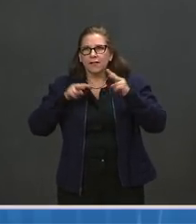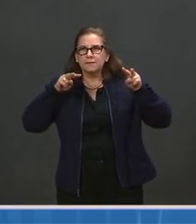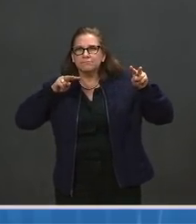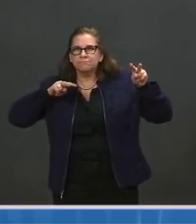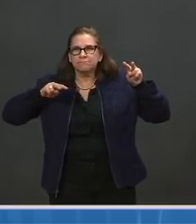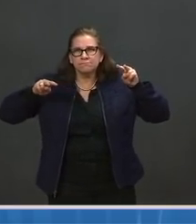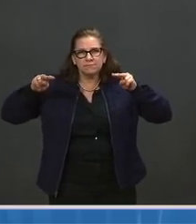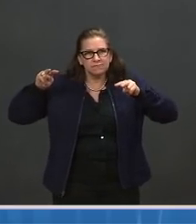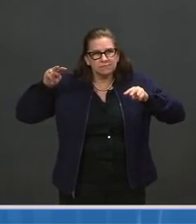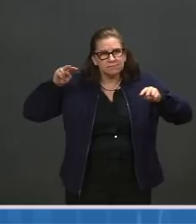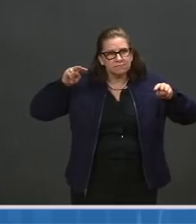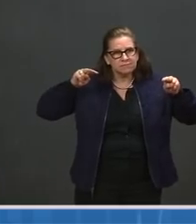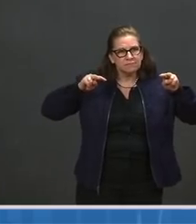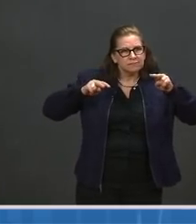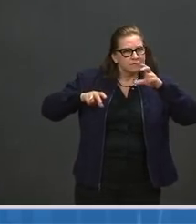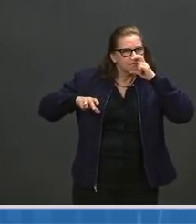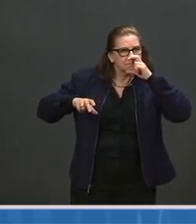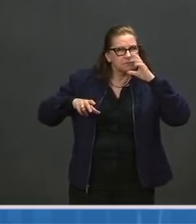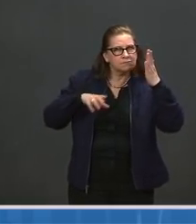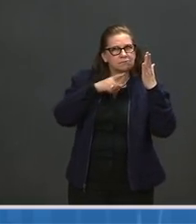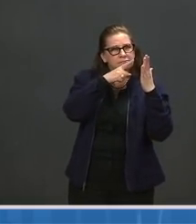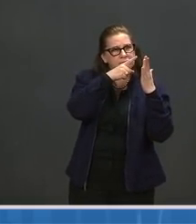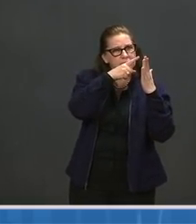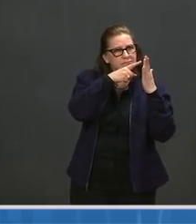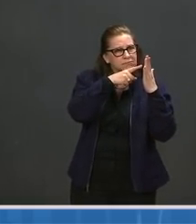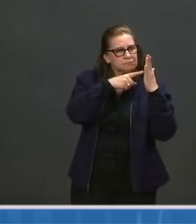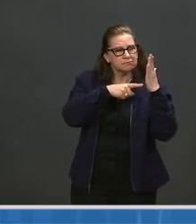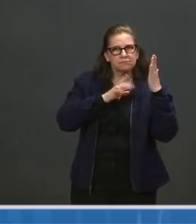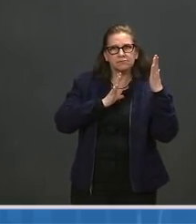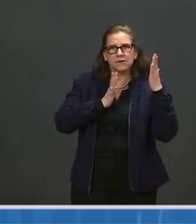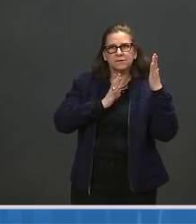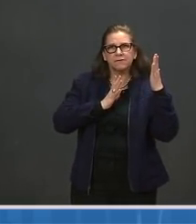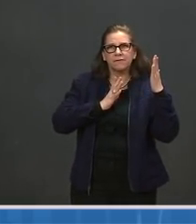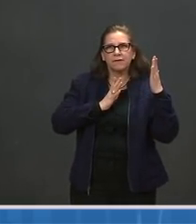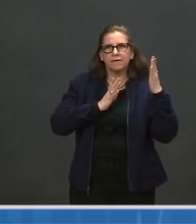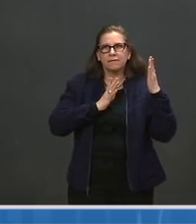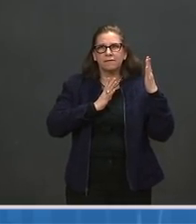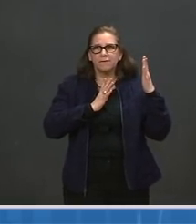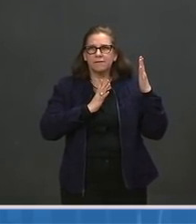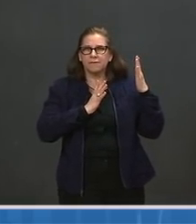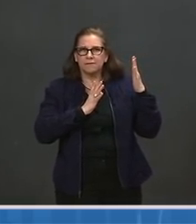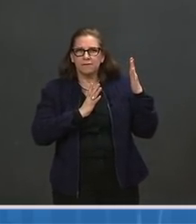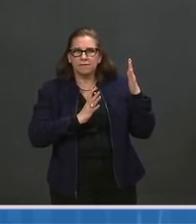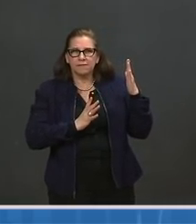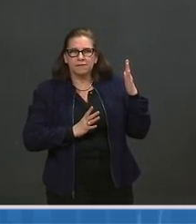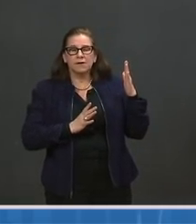and I can tell you, you can rest assured that the FDA will put a great deal of scrutiny